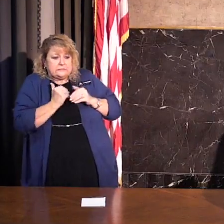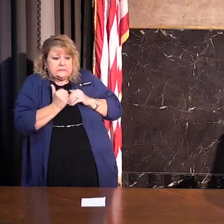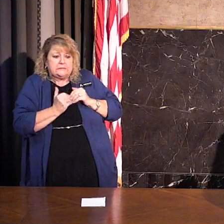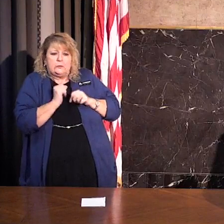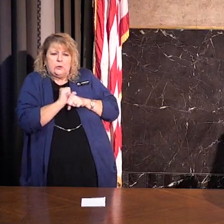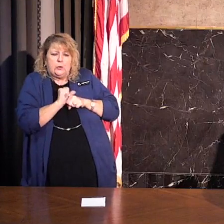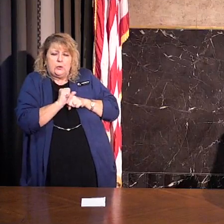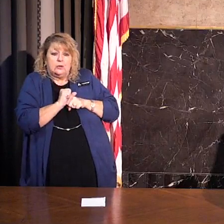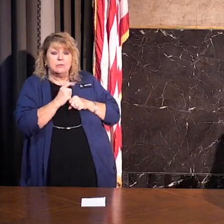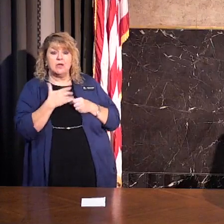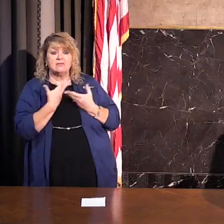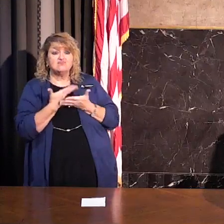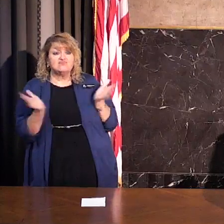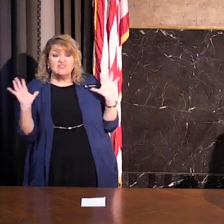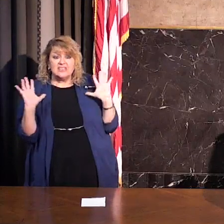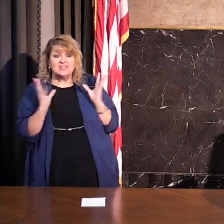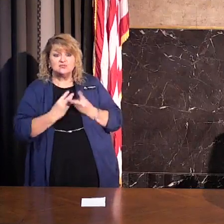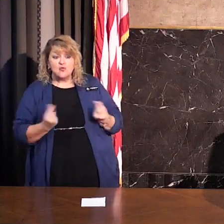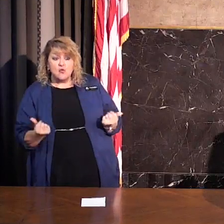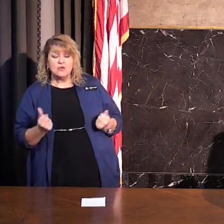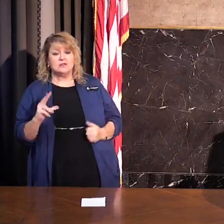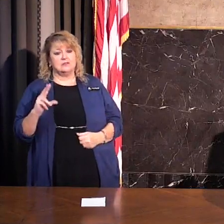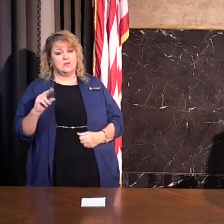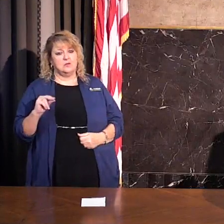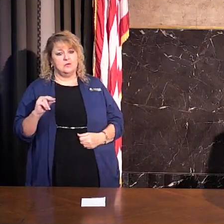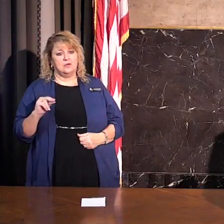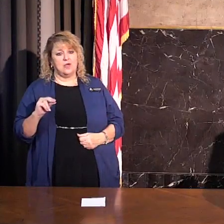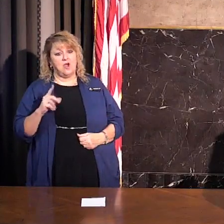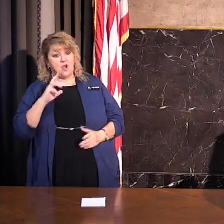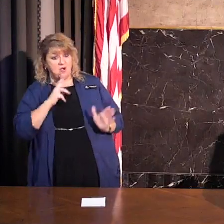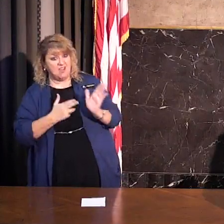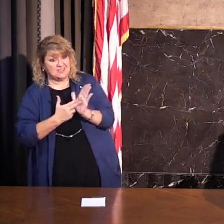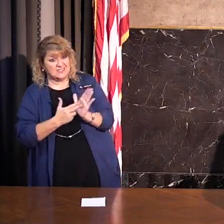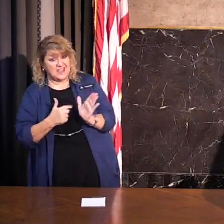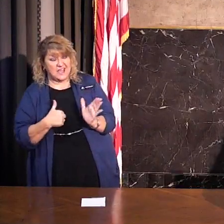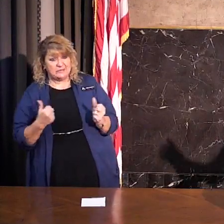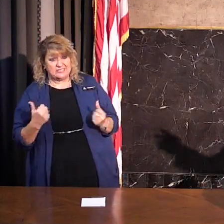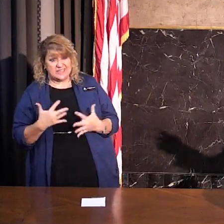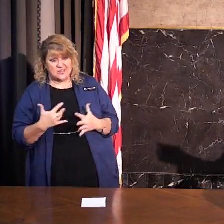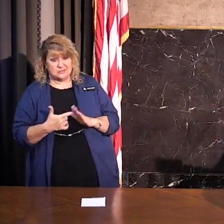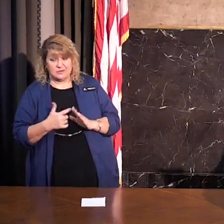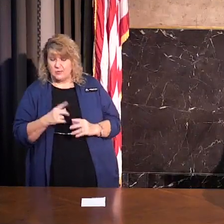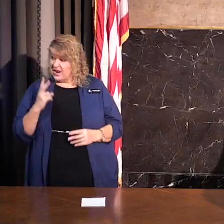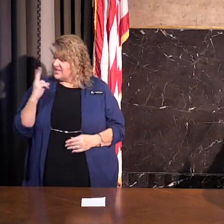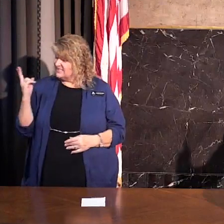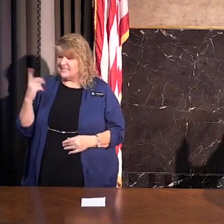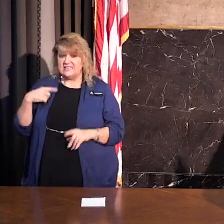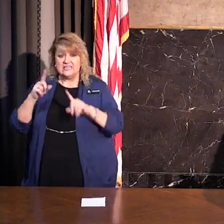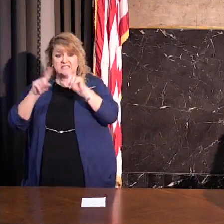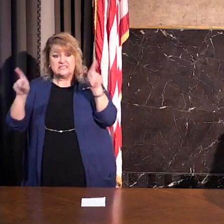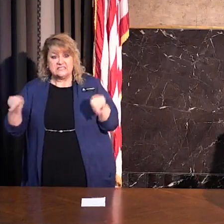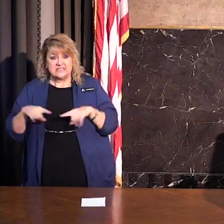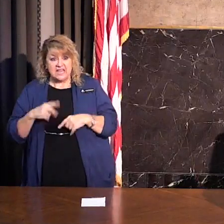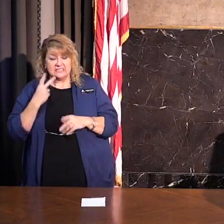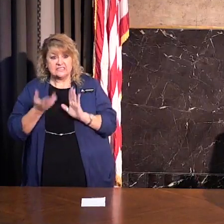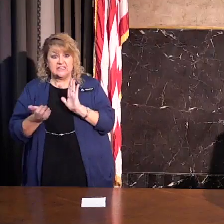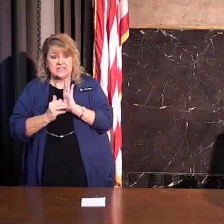woods yet. I'll tell you, I'm we'll spare you the the the time to go through each of